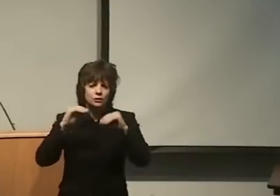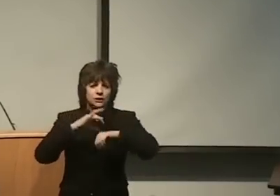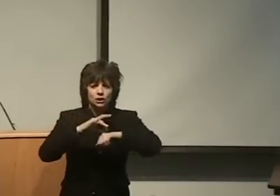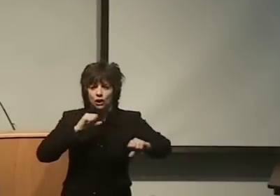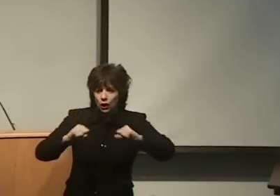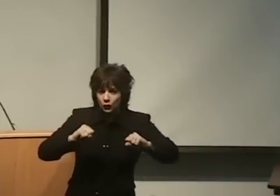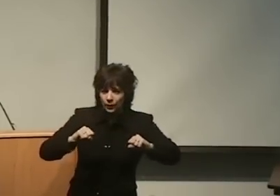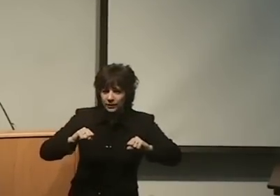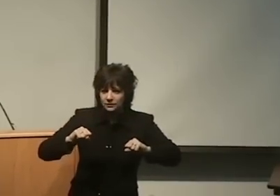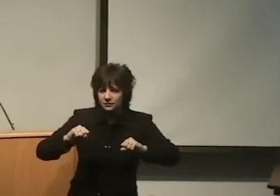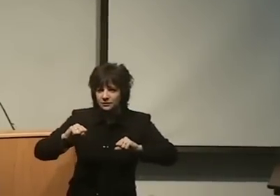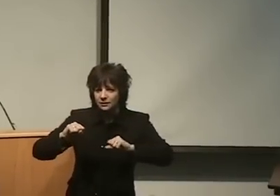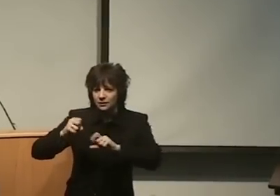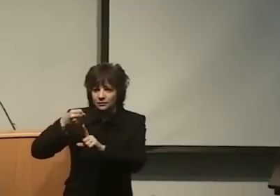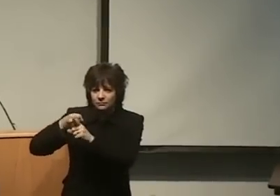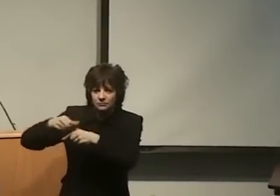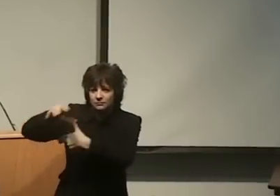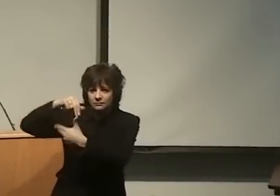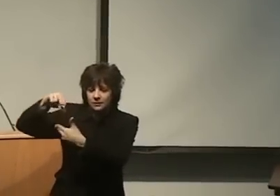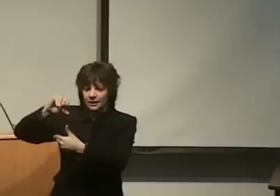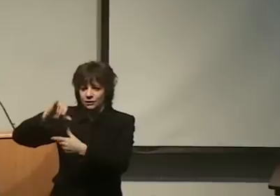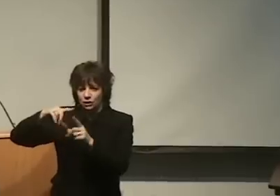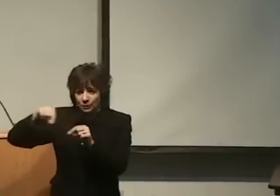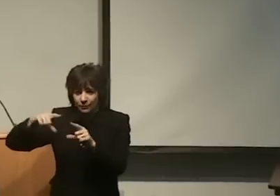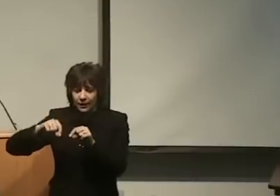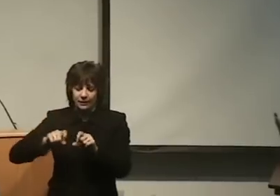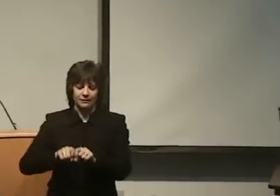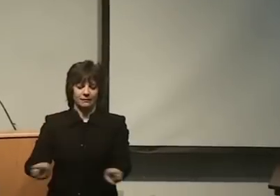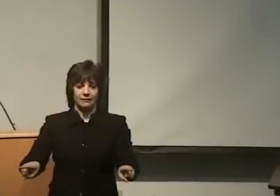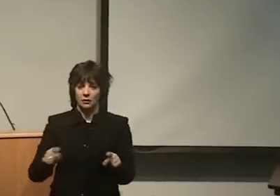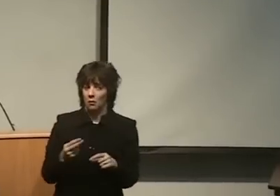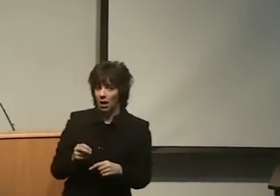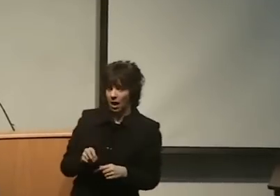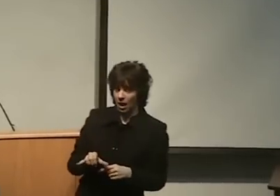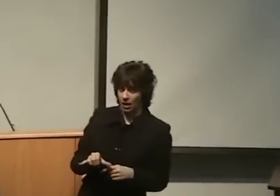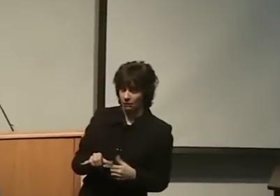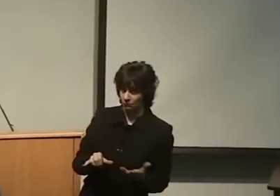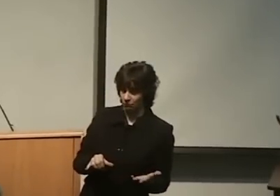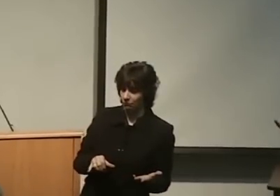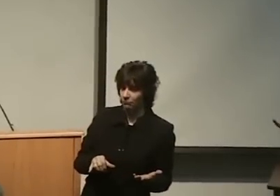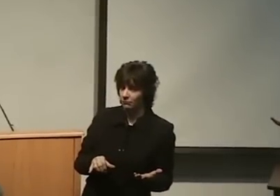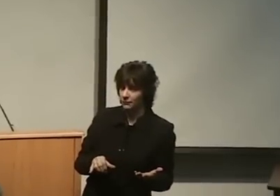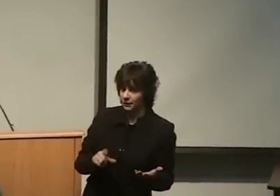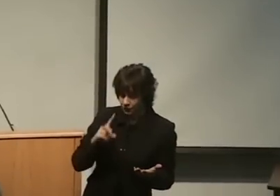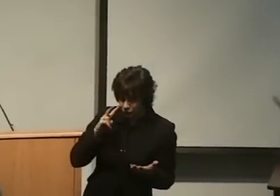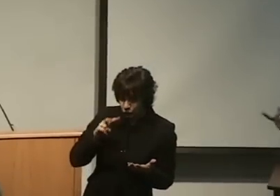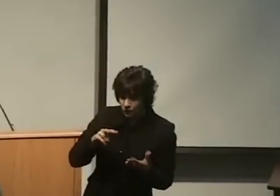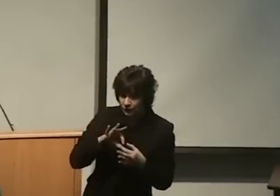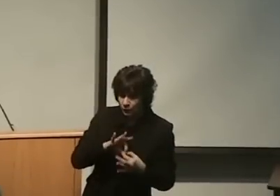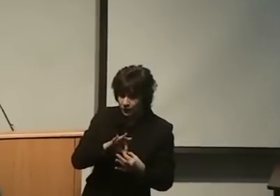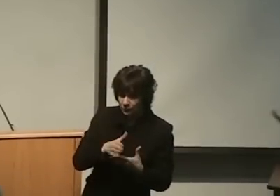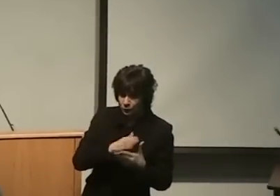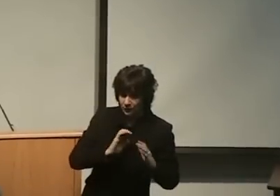you send them an email or a text and say, hey, do you see there's a relationship between our course and what just happened in Japan?